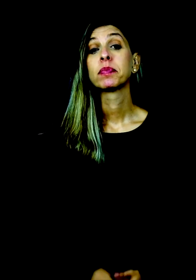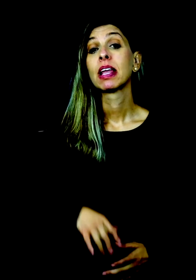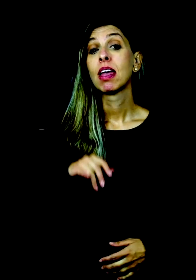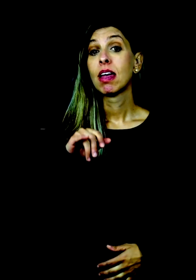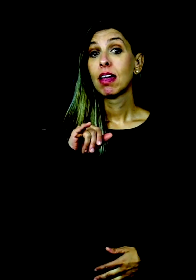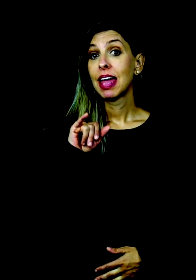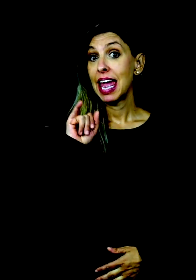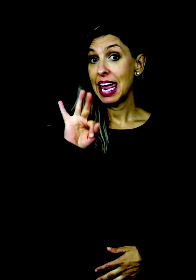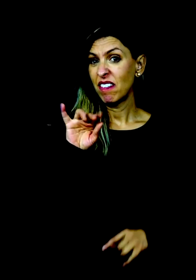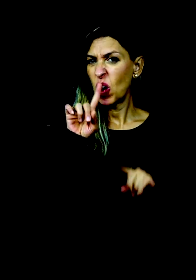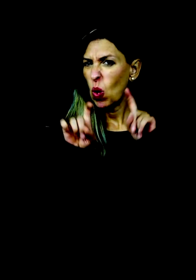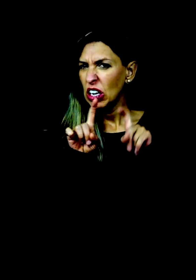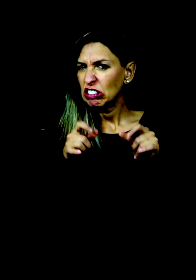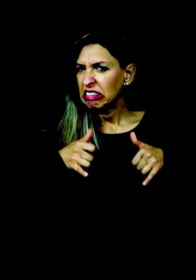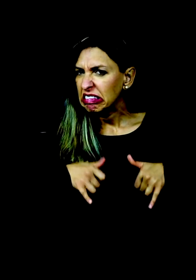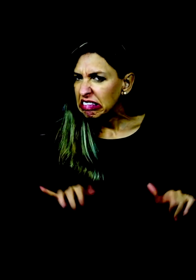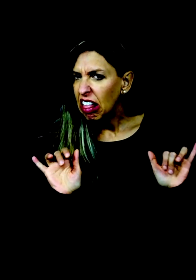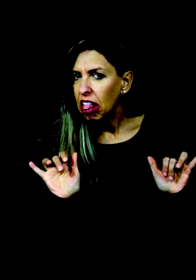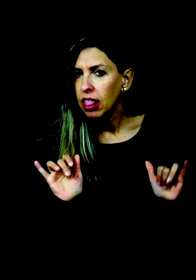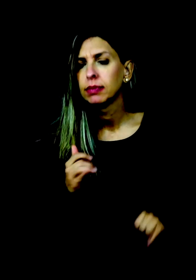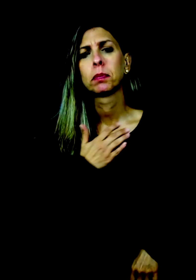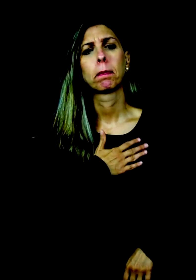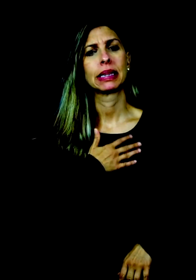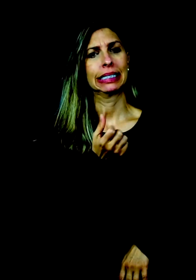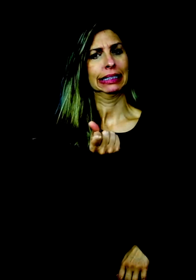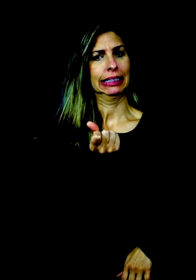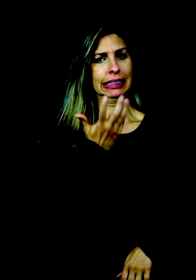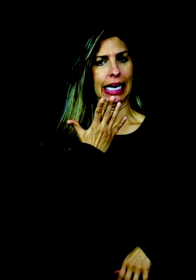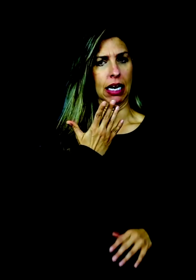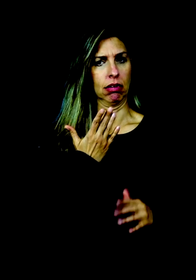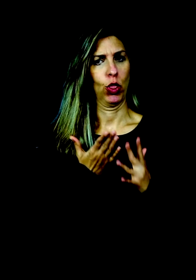If you have any questions, please sent us your questions